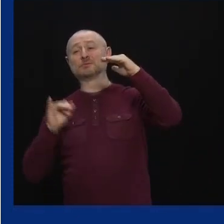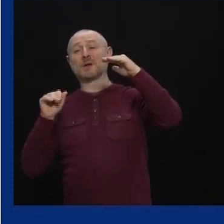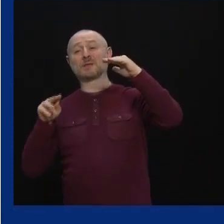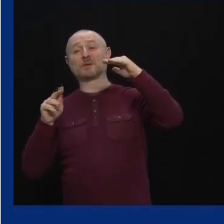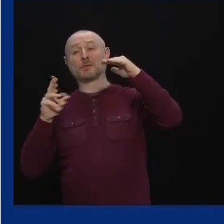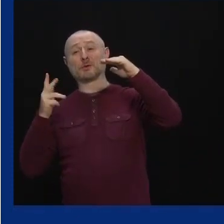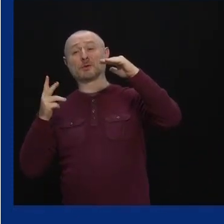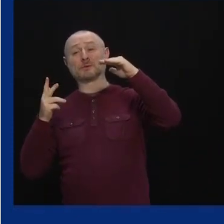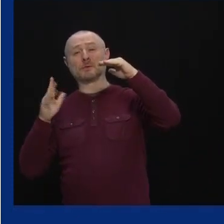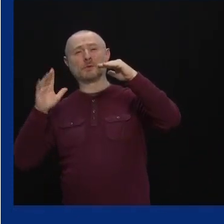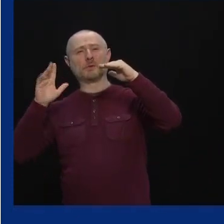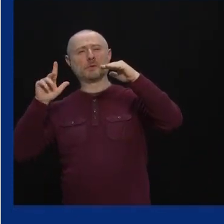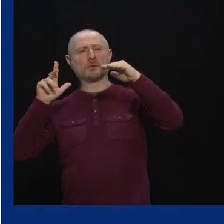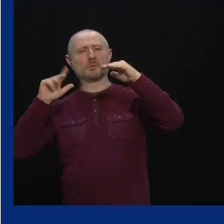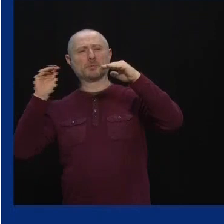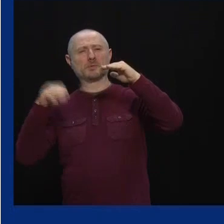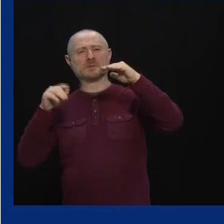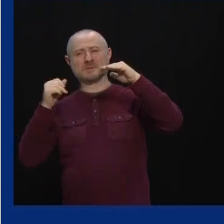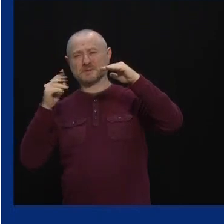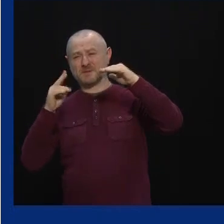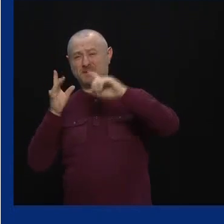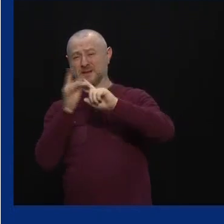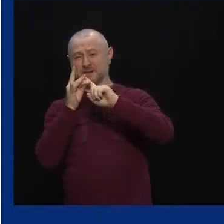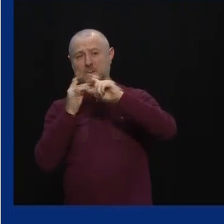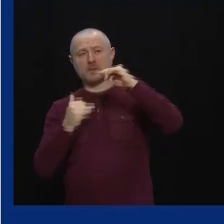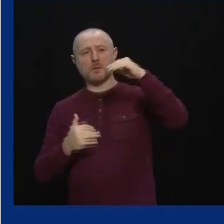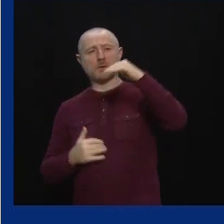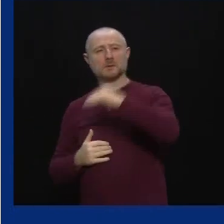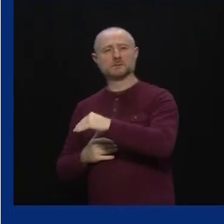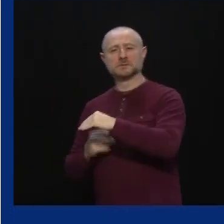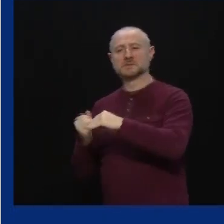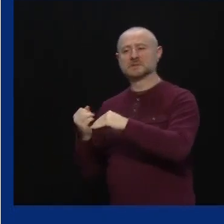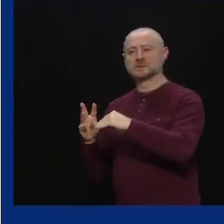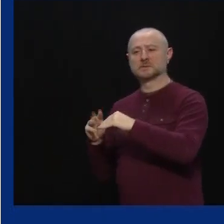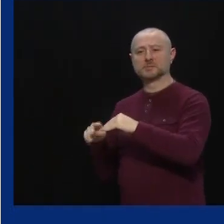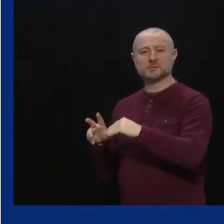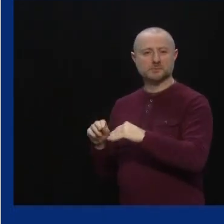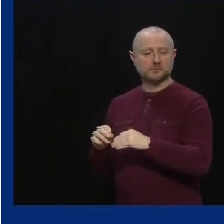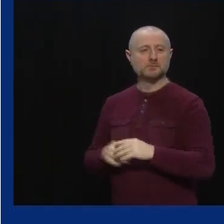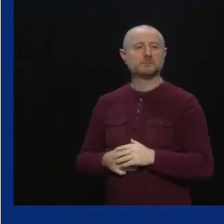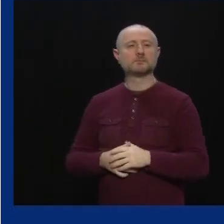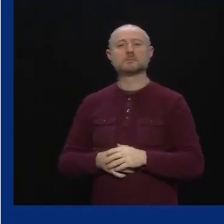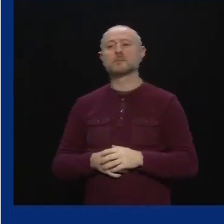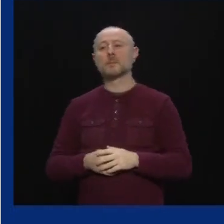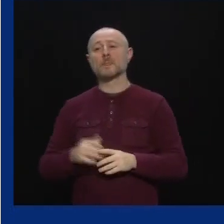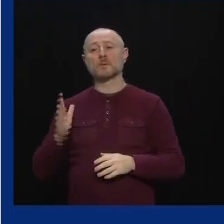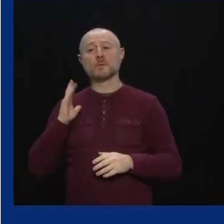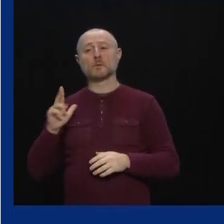POSITIVITY IS NOW DECLINING. WE ARE AT 16.3%. AGAIN, OUR PEAK WAS A FEW DAYS AGO ON JANUARY 3rd.